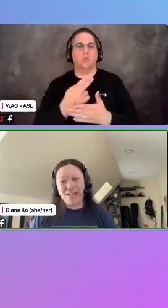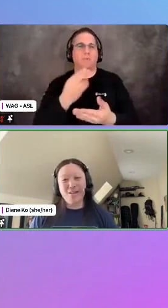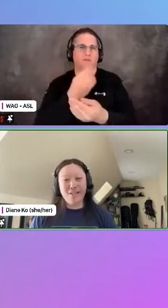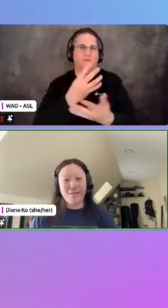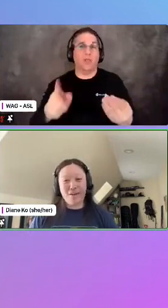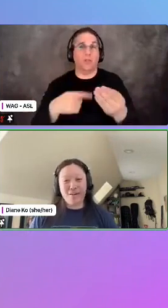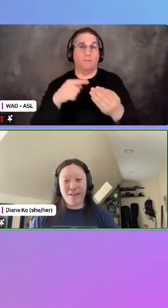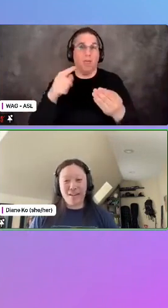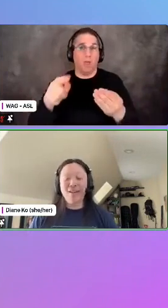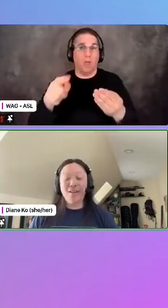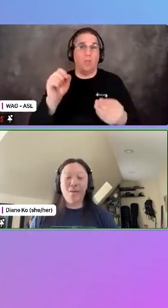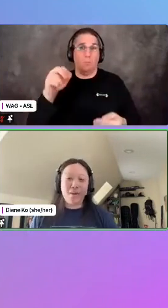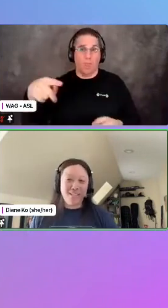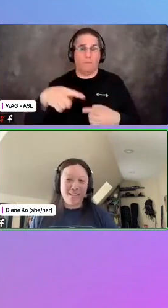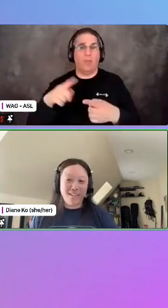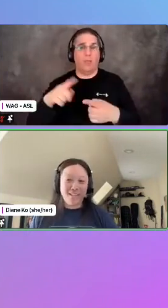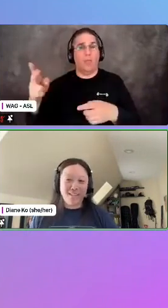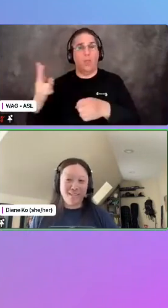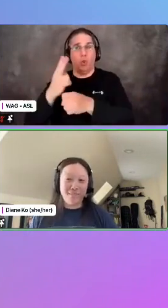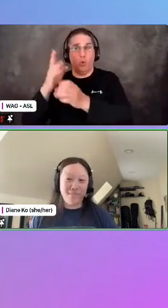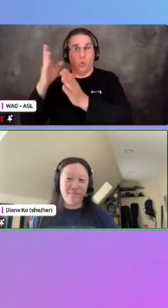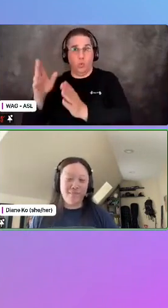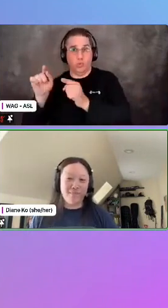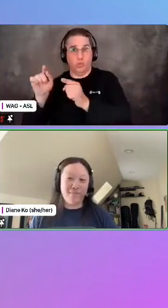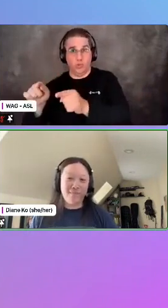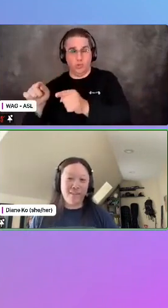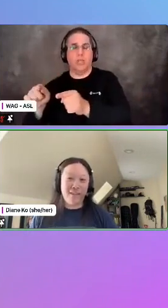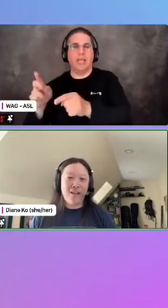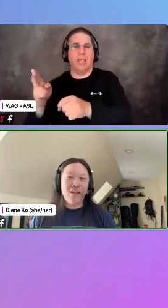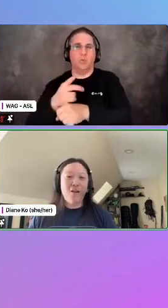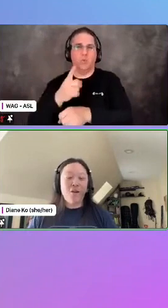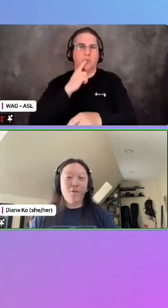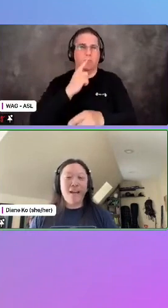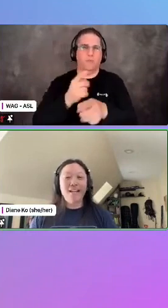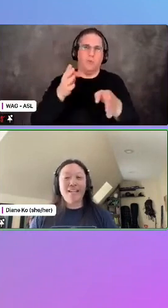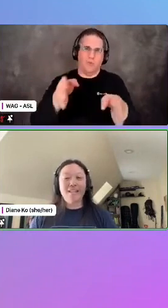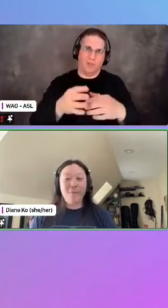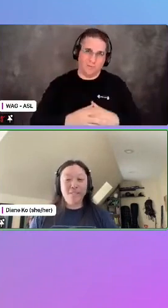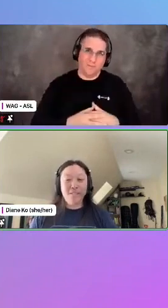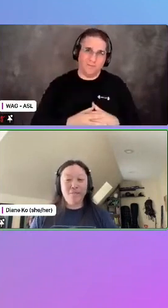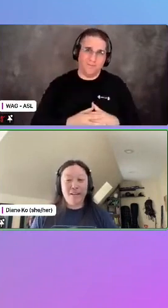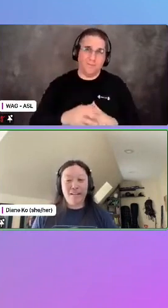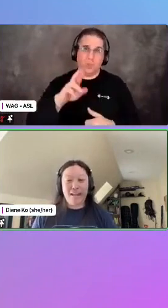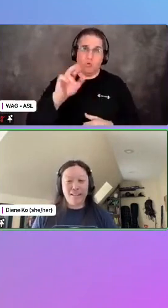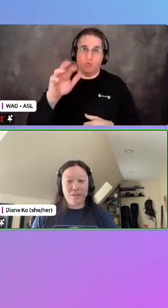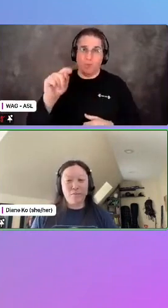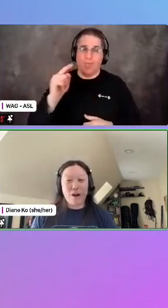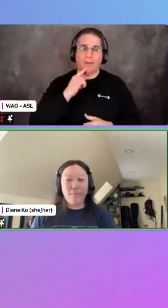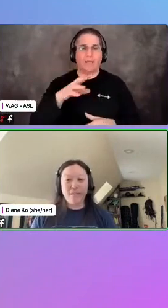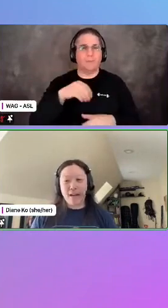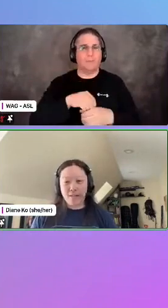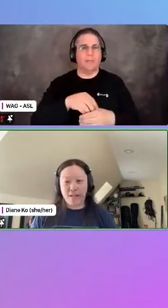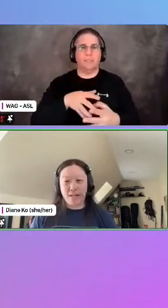label text, since officially the different thing for the inputs. Each prop is defined